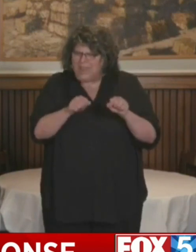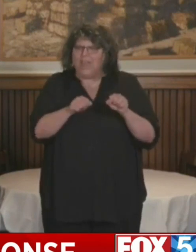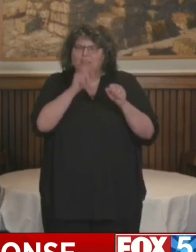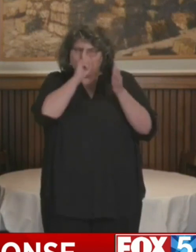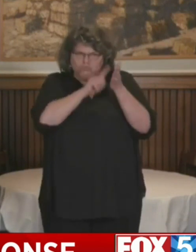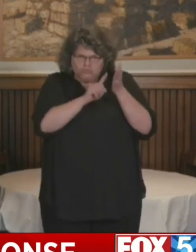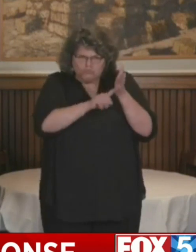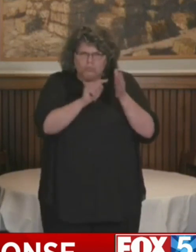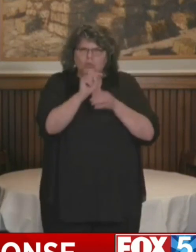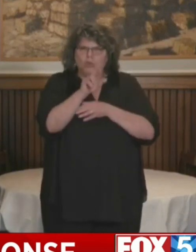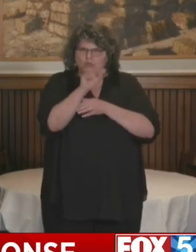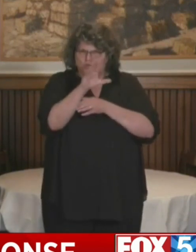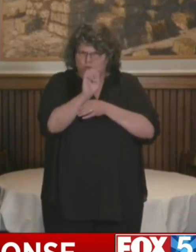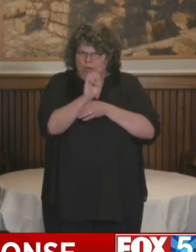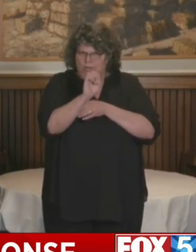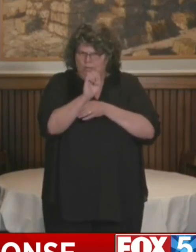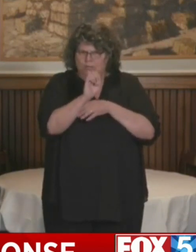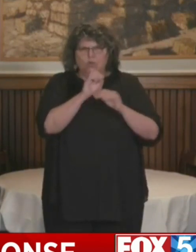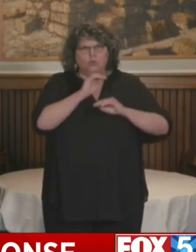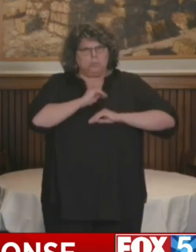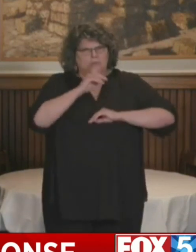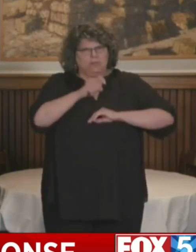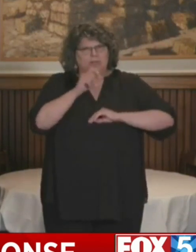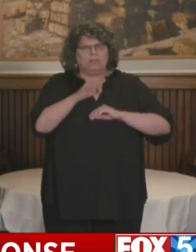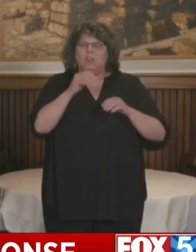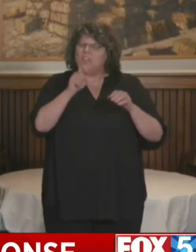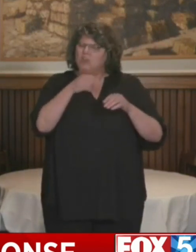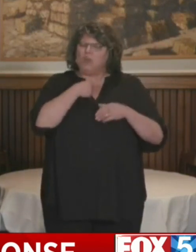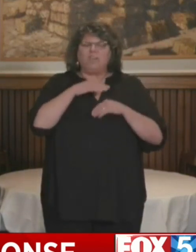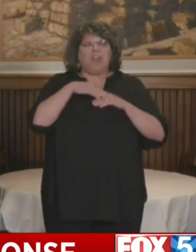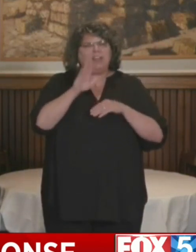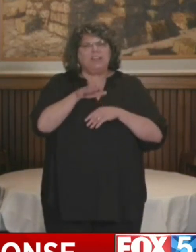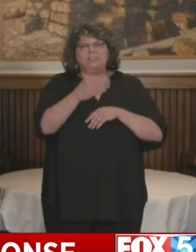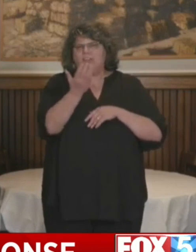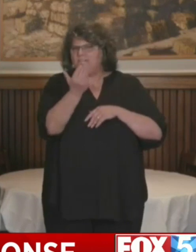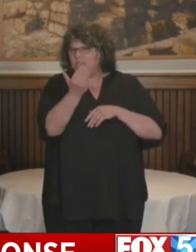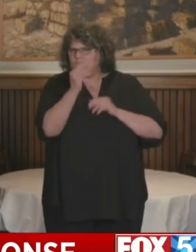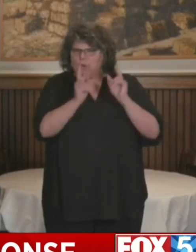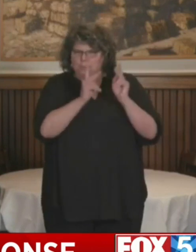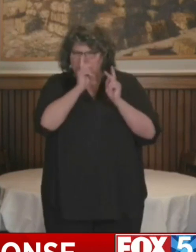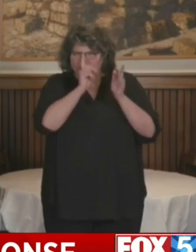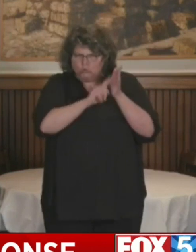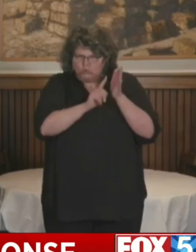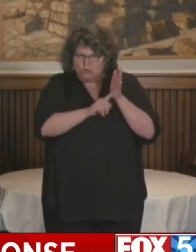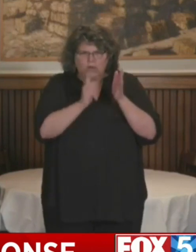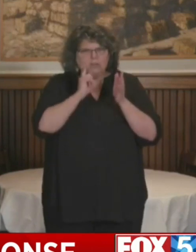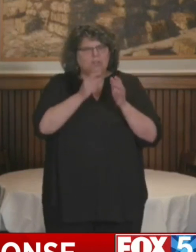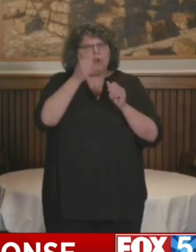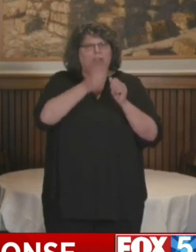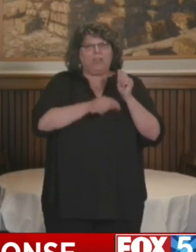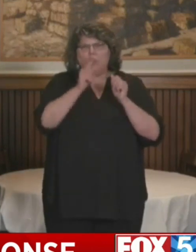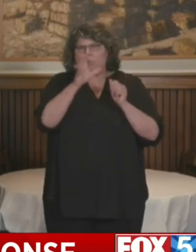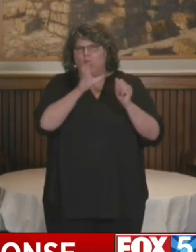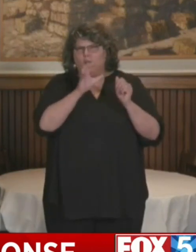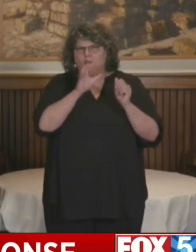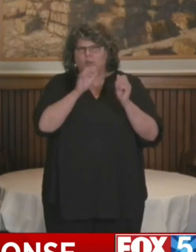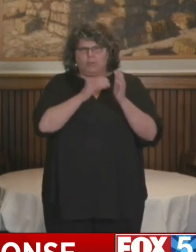THAN 5% INCREASE OVER 7 DAY PERIOD. AND MAKE SURE THAT THE TRACING CAPACITY IS ADEQUATE